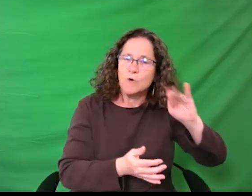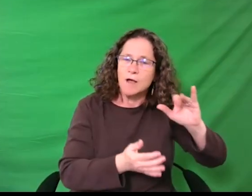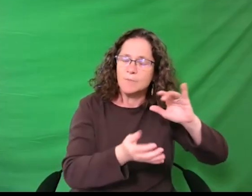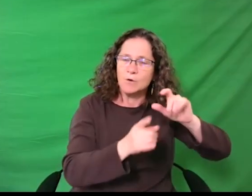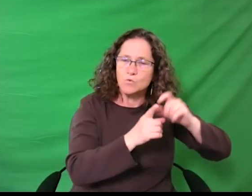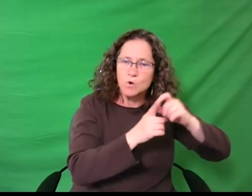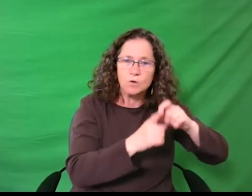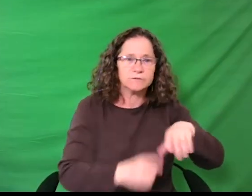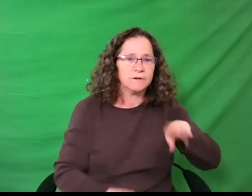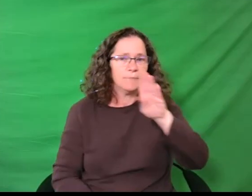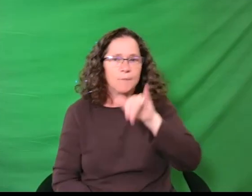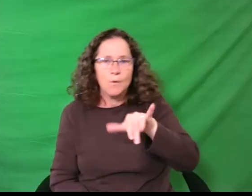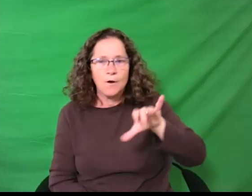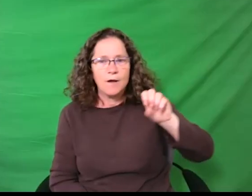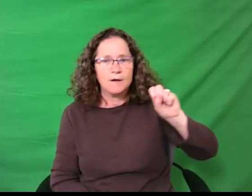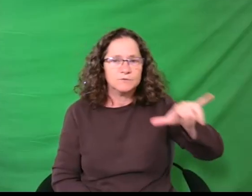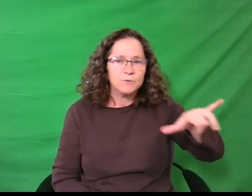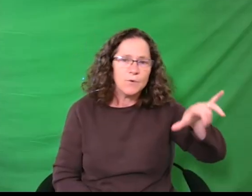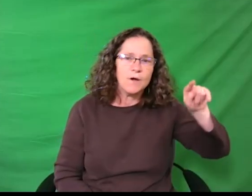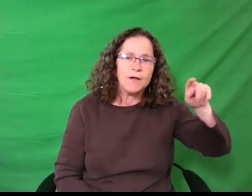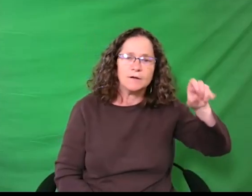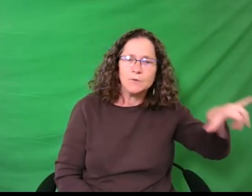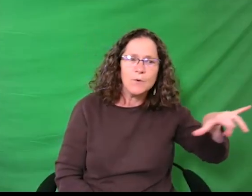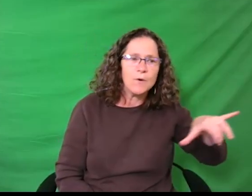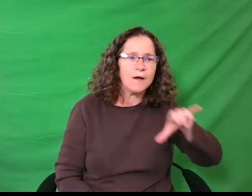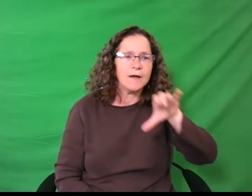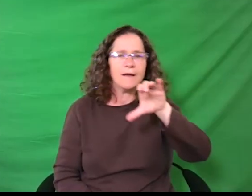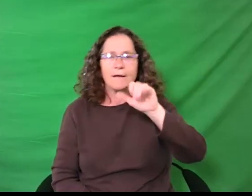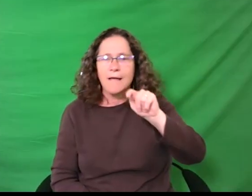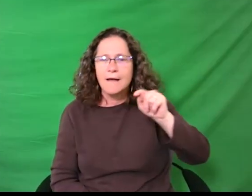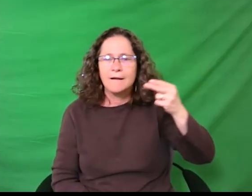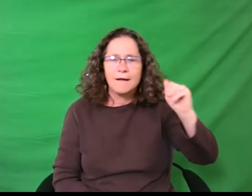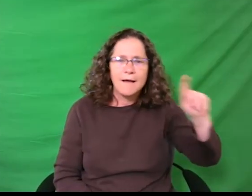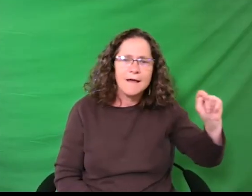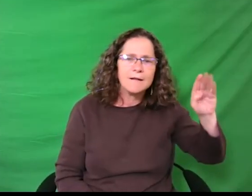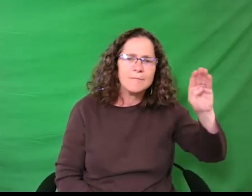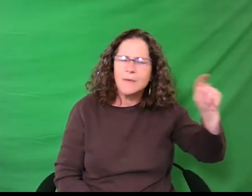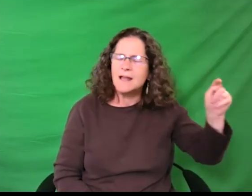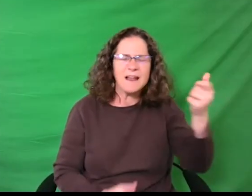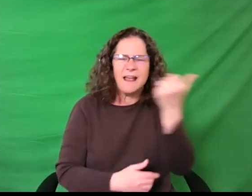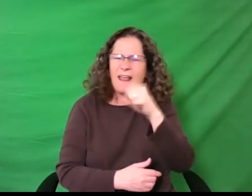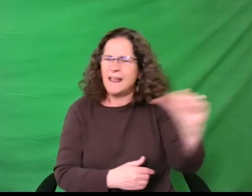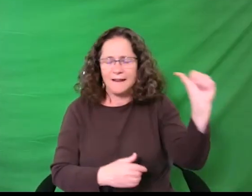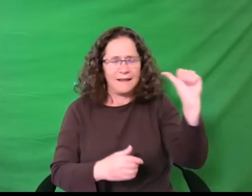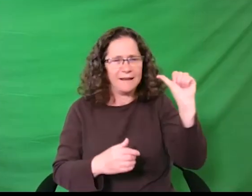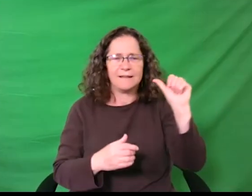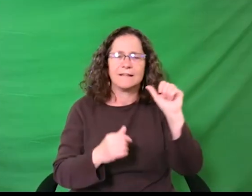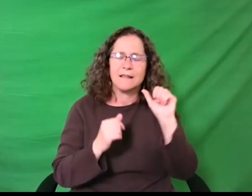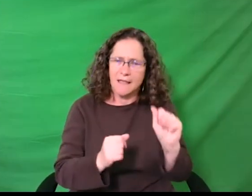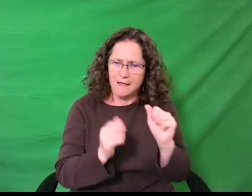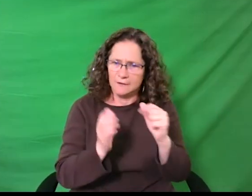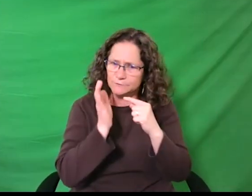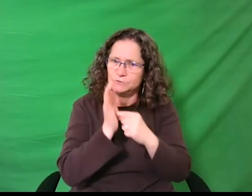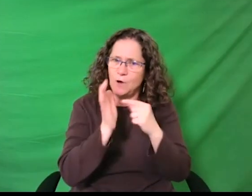Any set of rhyming words are easy to demonstrate, easy to show the rhyming pattern. You can provide a rhyme pattern, have